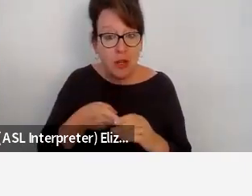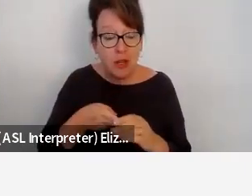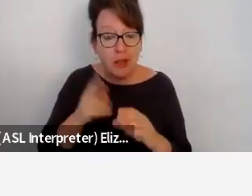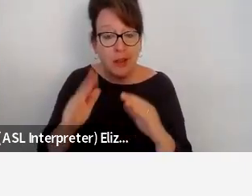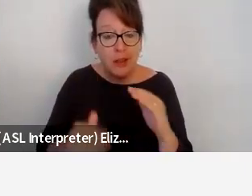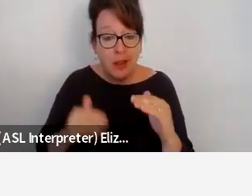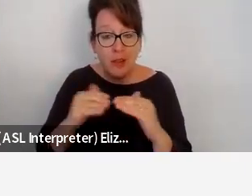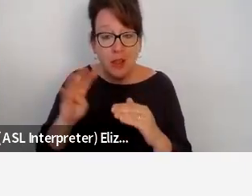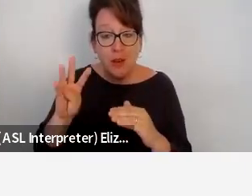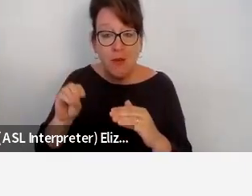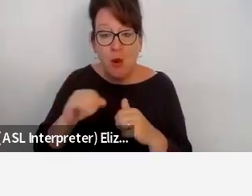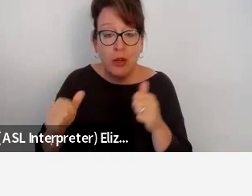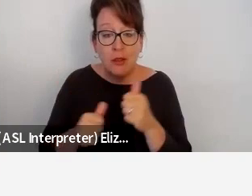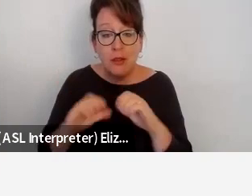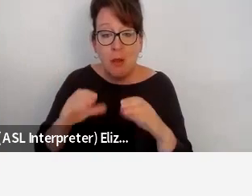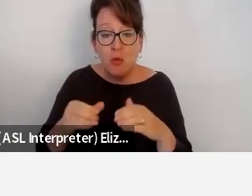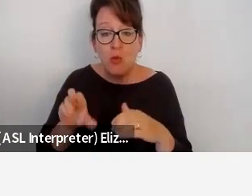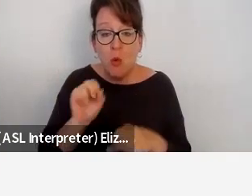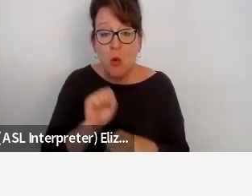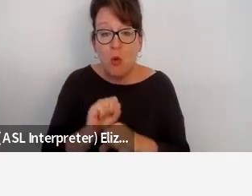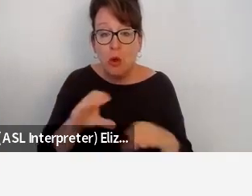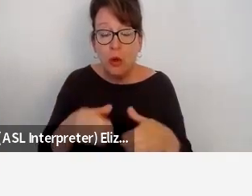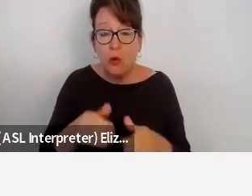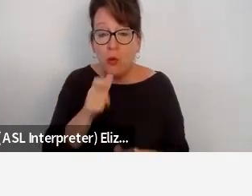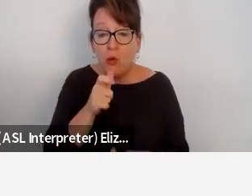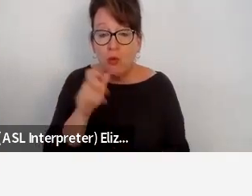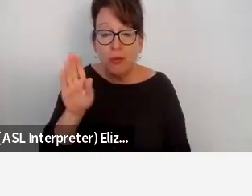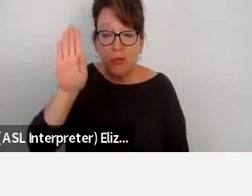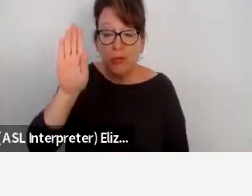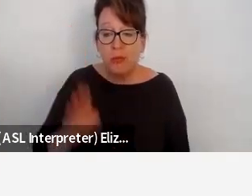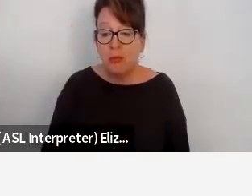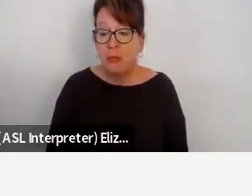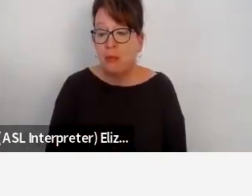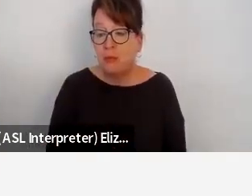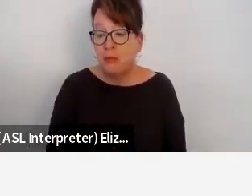or informational webinars or resources would you find useful in preparing an application,